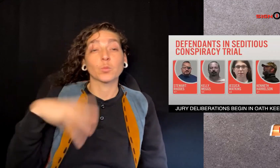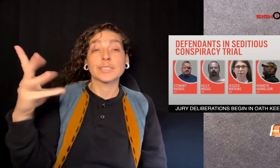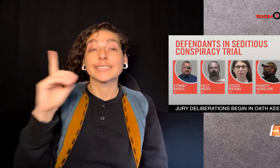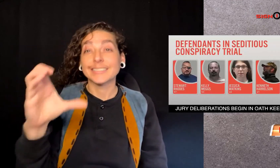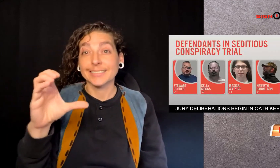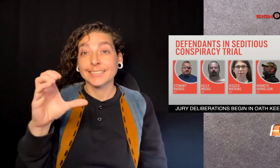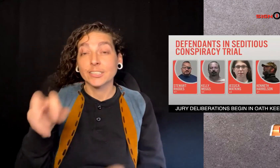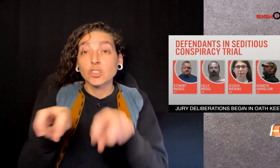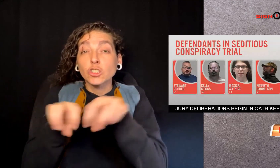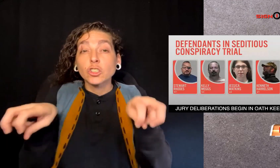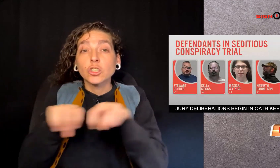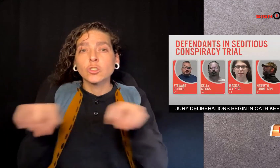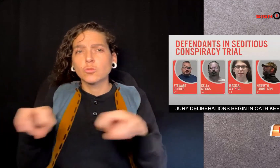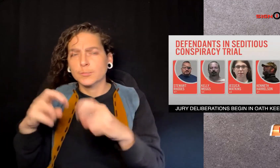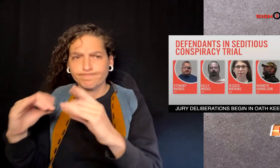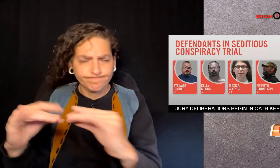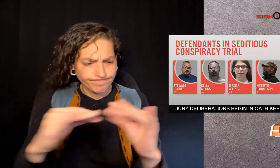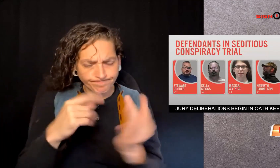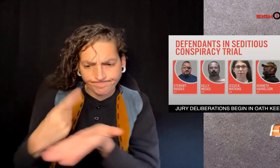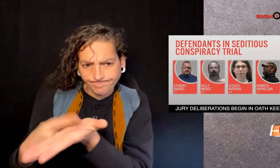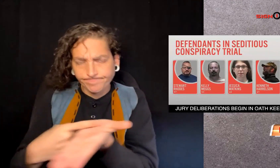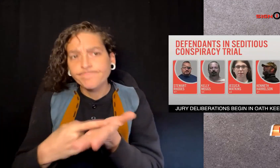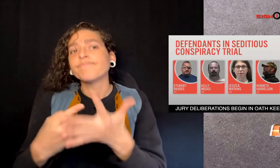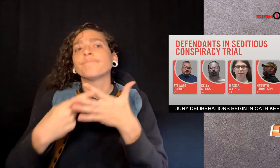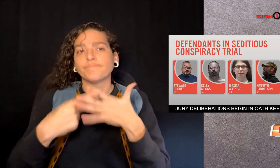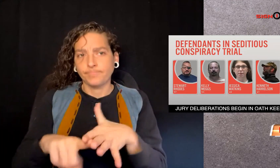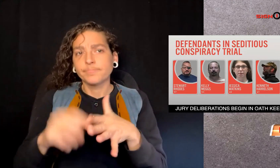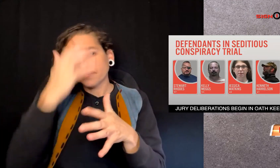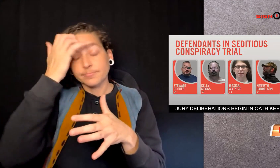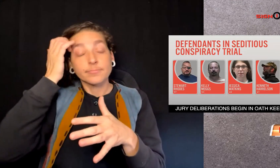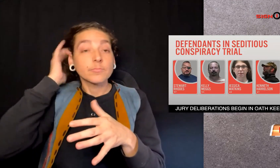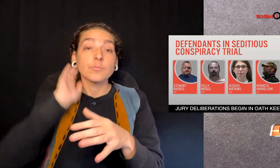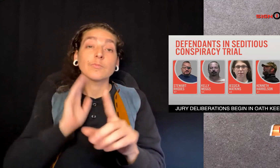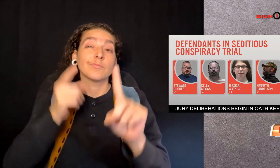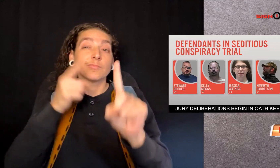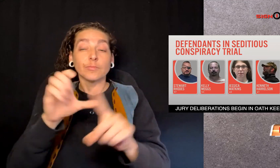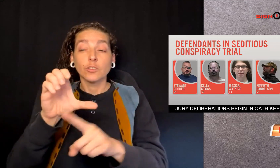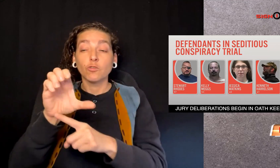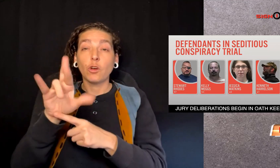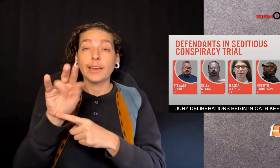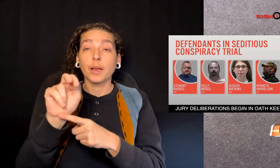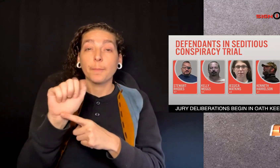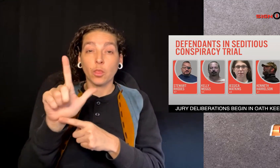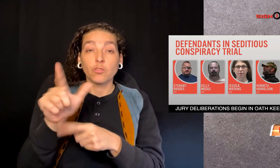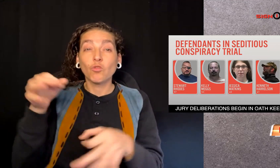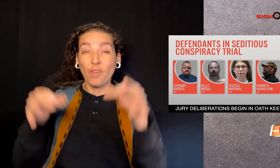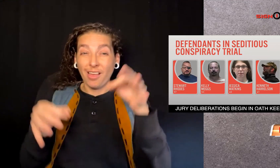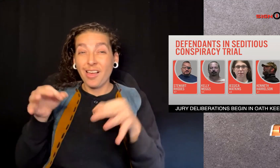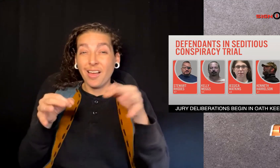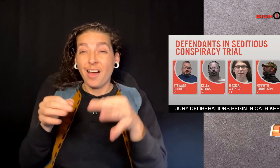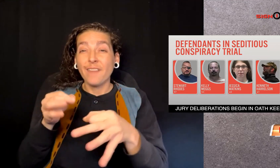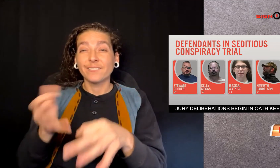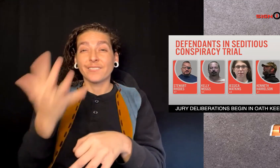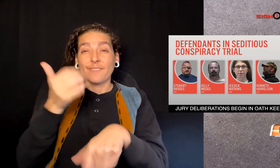today Tuesday in Washington DC jury deliberations began in the criminal trial of five alleged